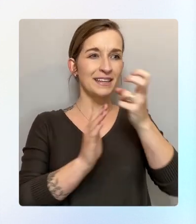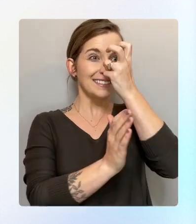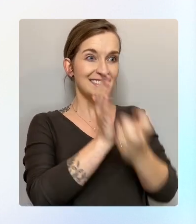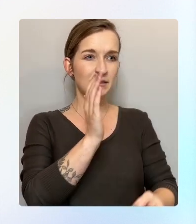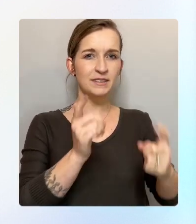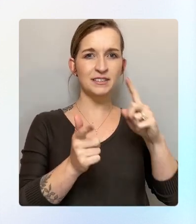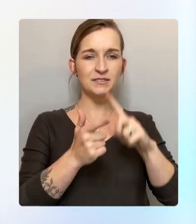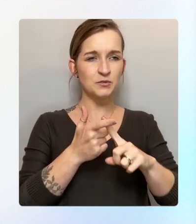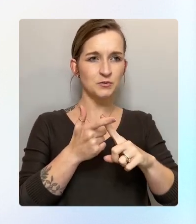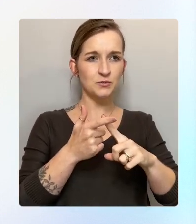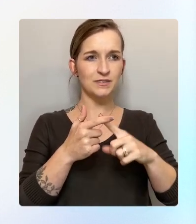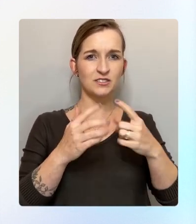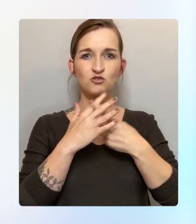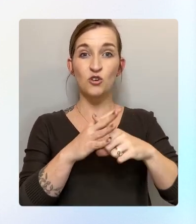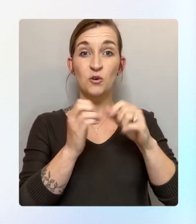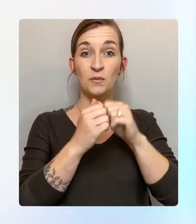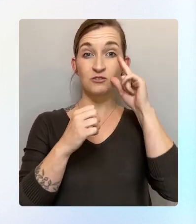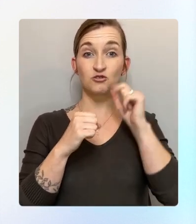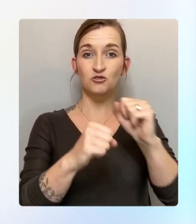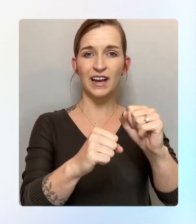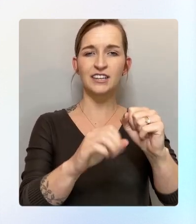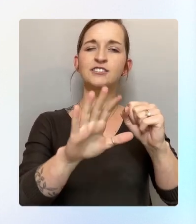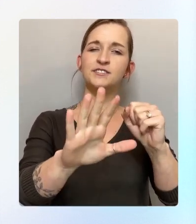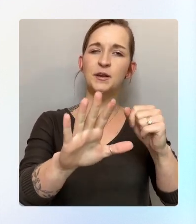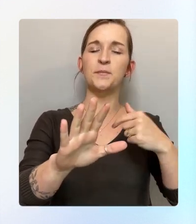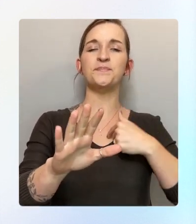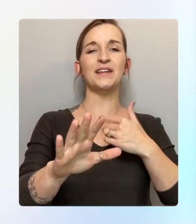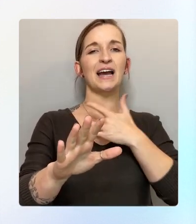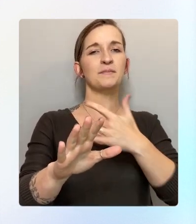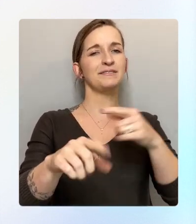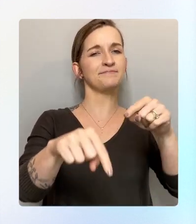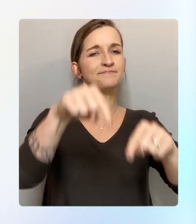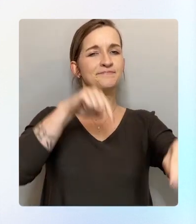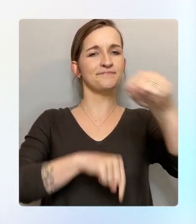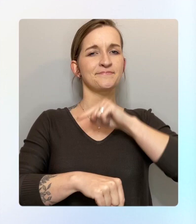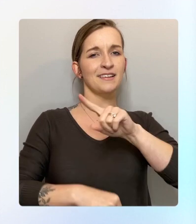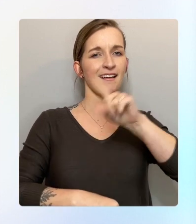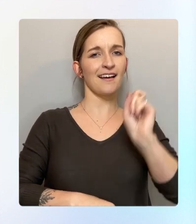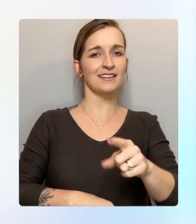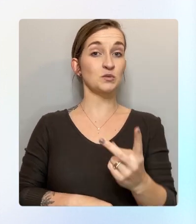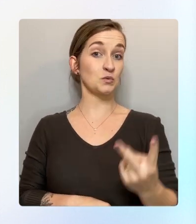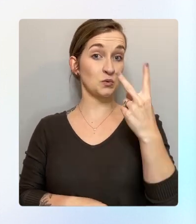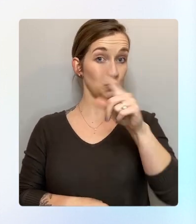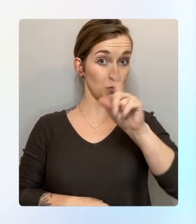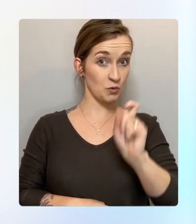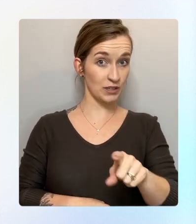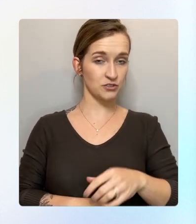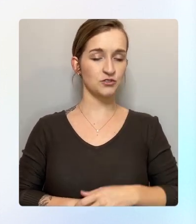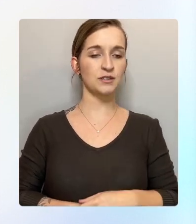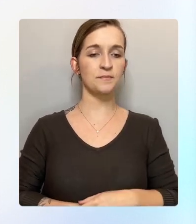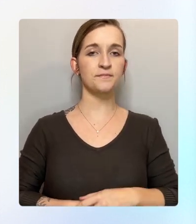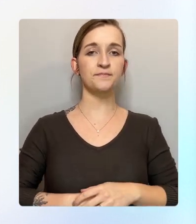So when I talk to developers about how to go about their launch, I start by asking them two questions.